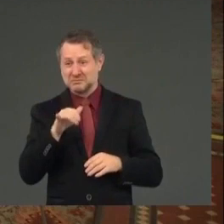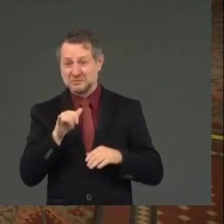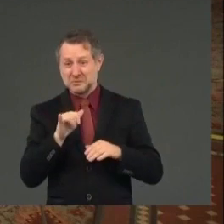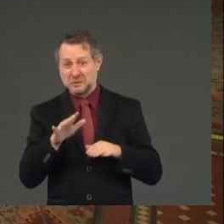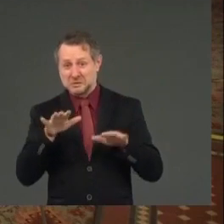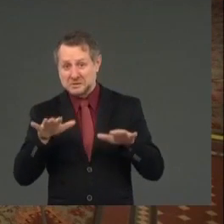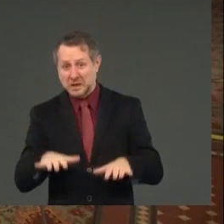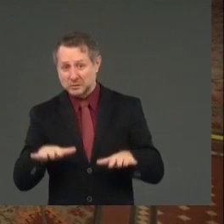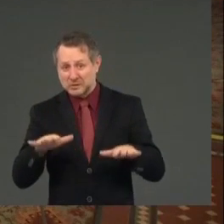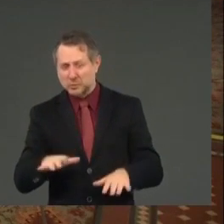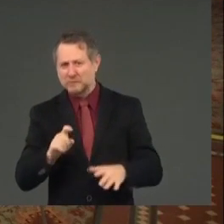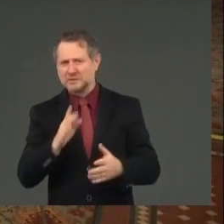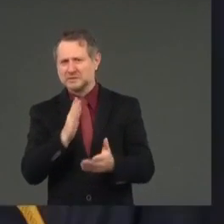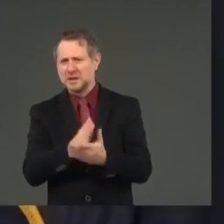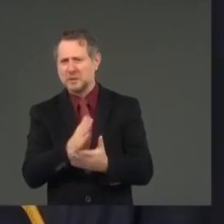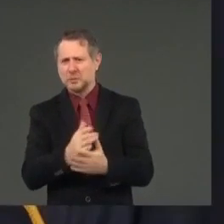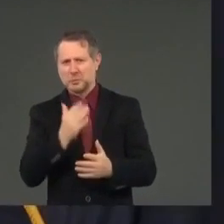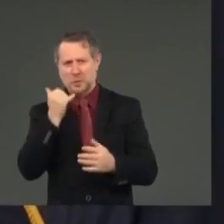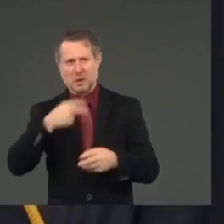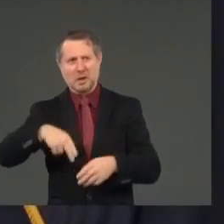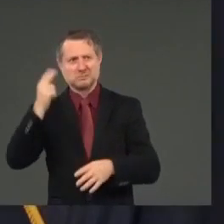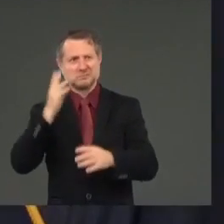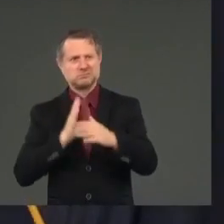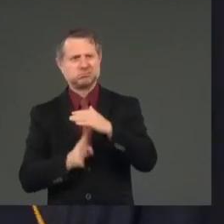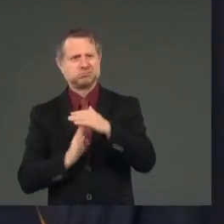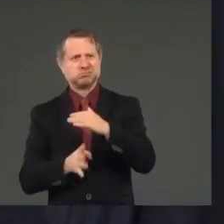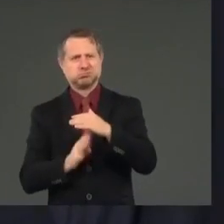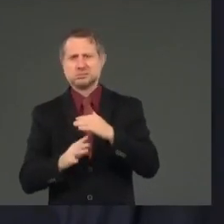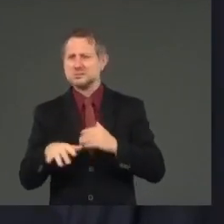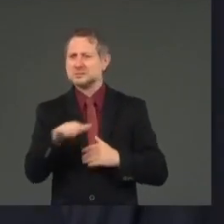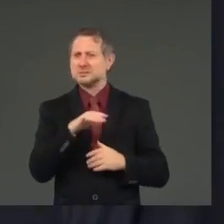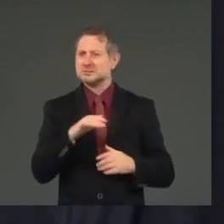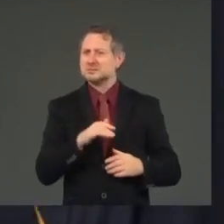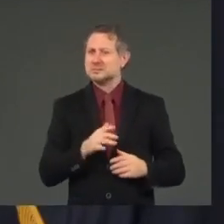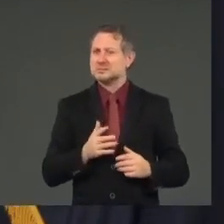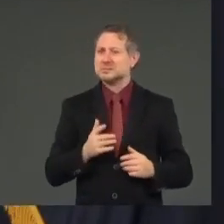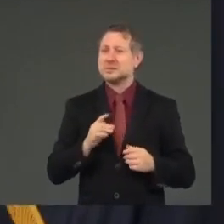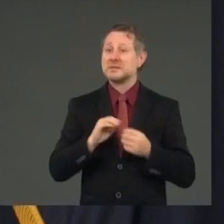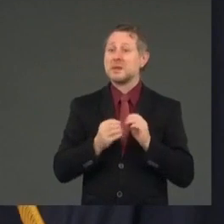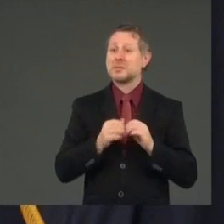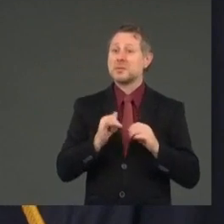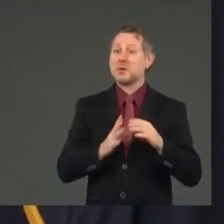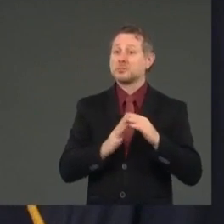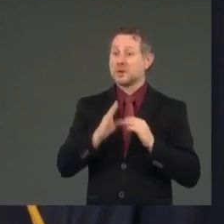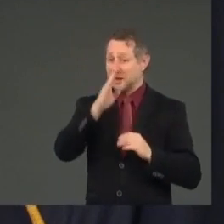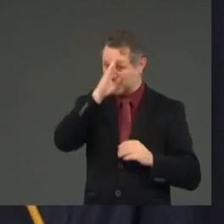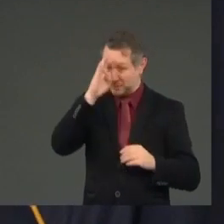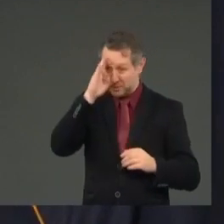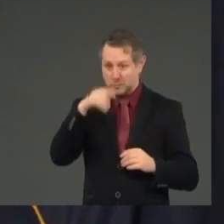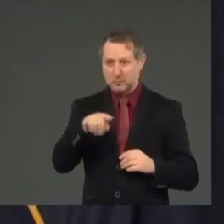DO YOU HAVE ANY INTENTION OF ROLLING BACK THEIR REOPENING PROCESS, SLOWING IT DOWN, STOPPING IT, BECAUSE OF THAT